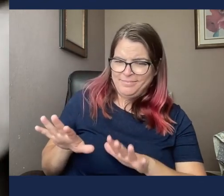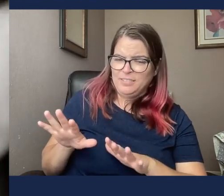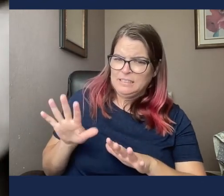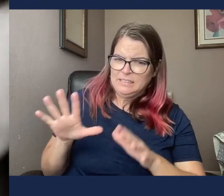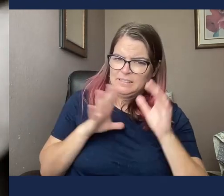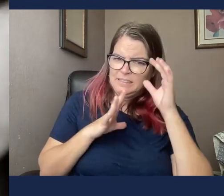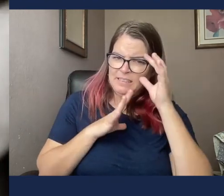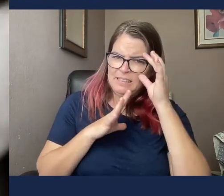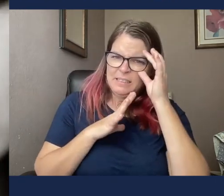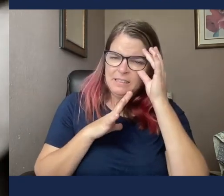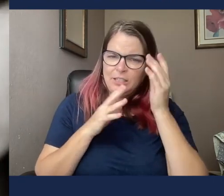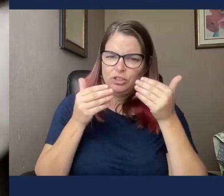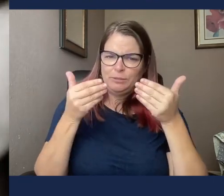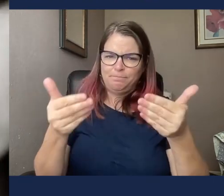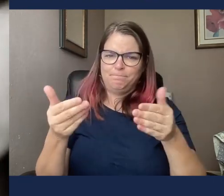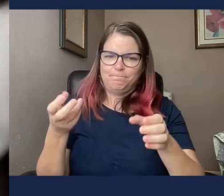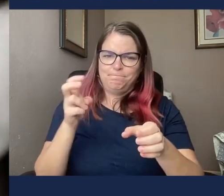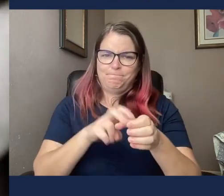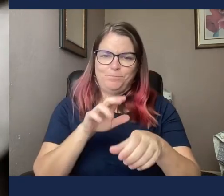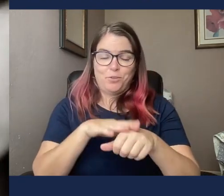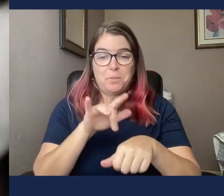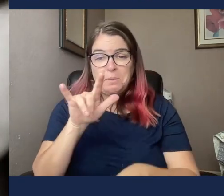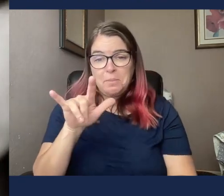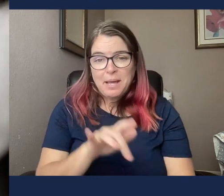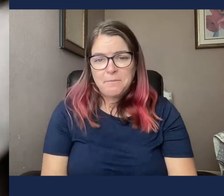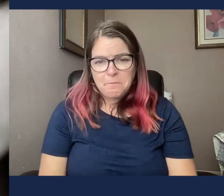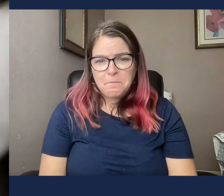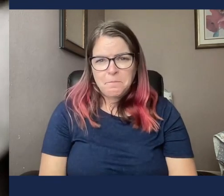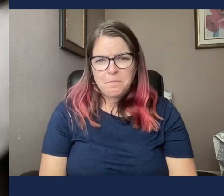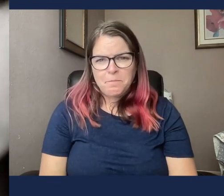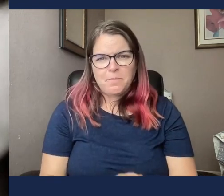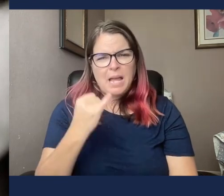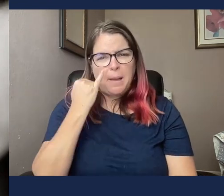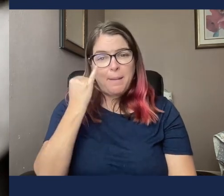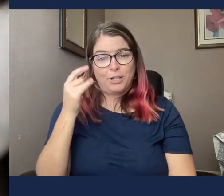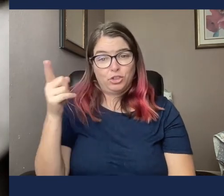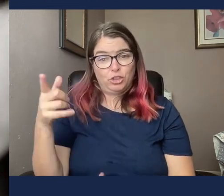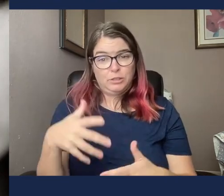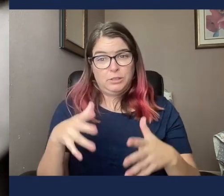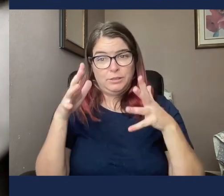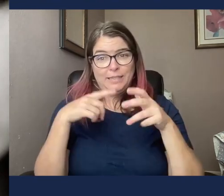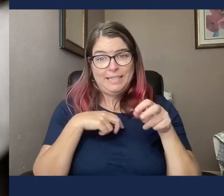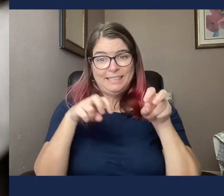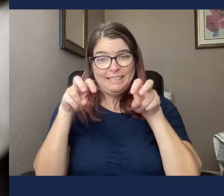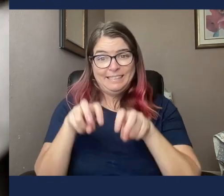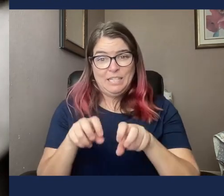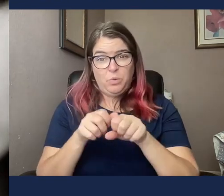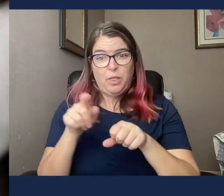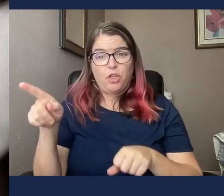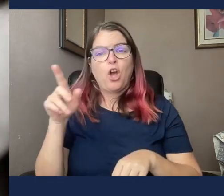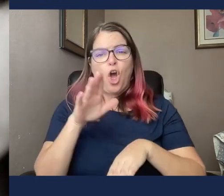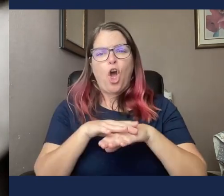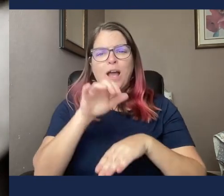campuses, in schools. We're gonna go over some examples that have escalated recently. This organization, the